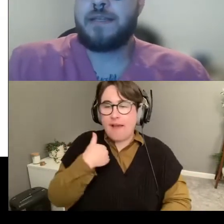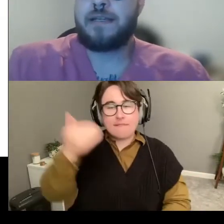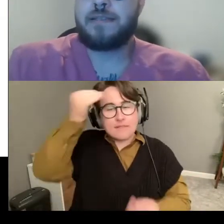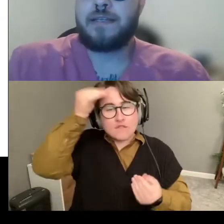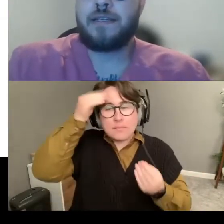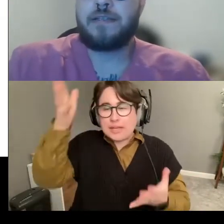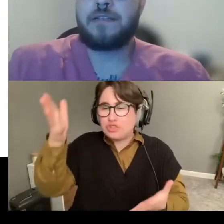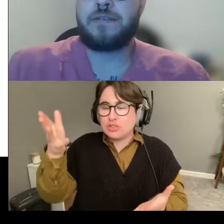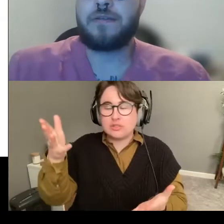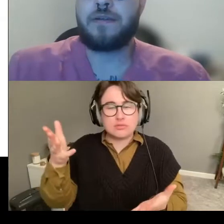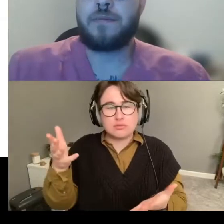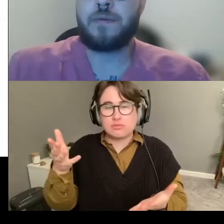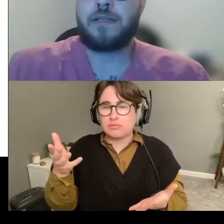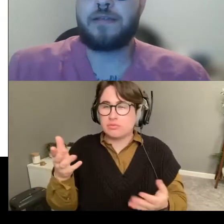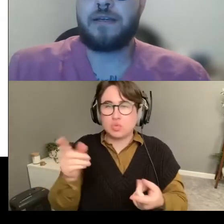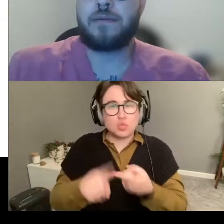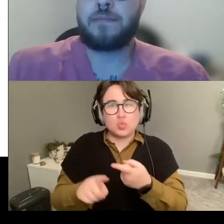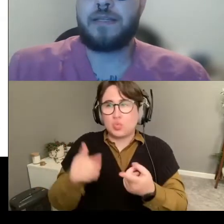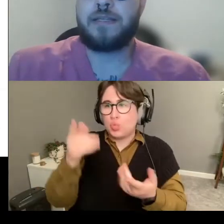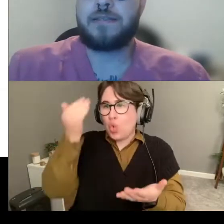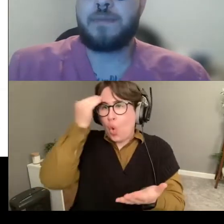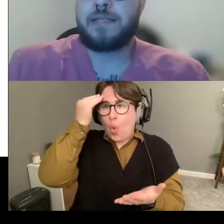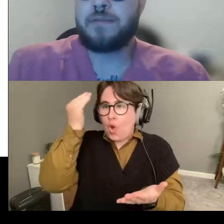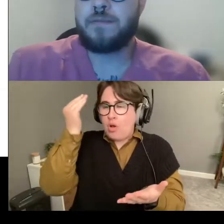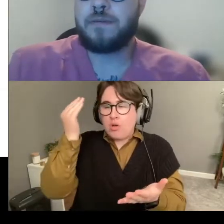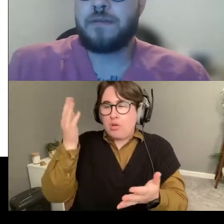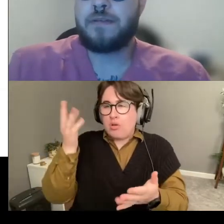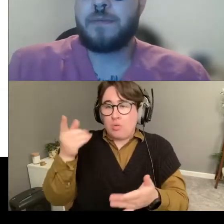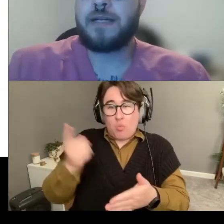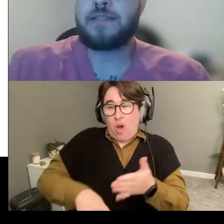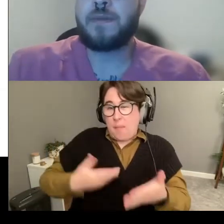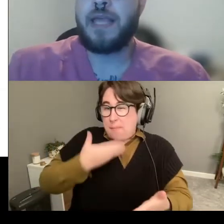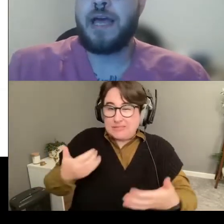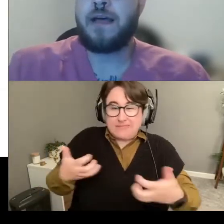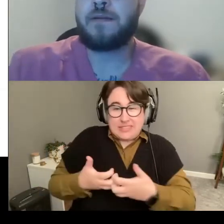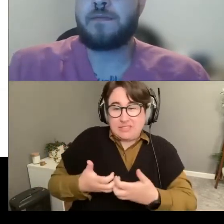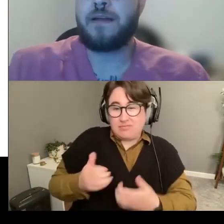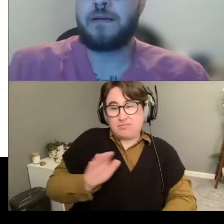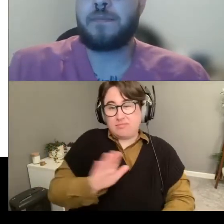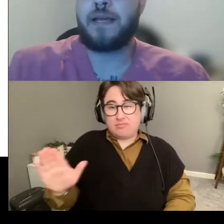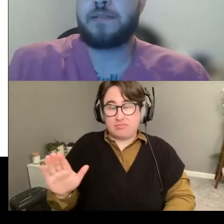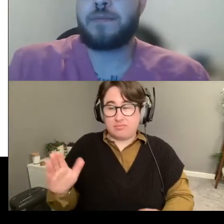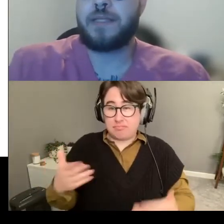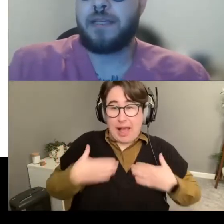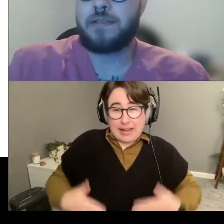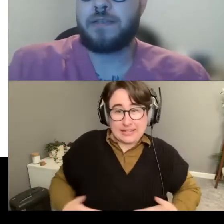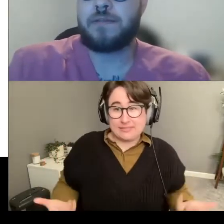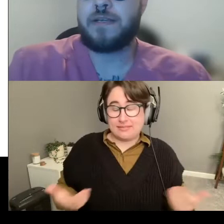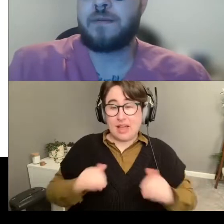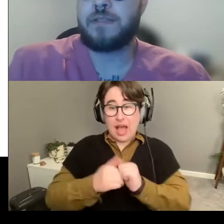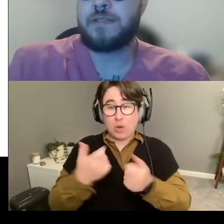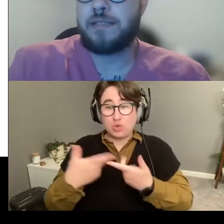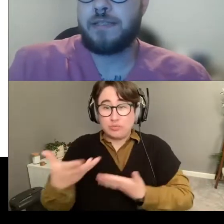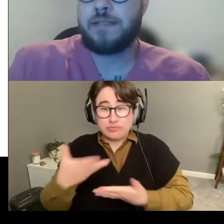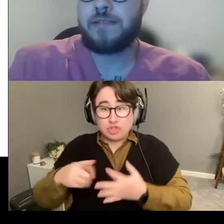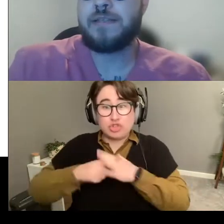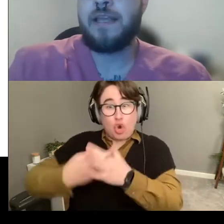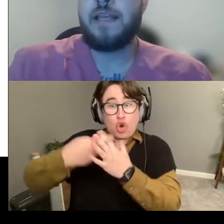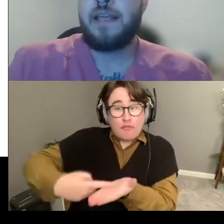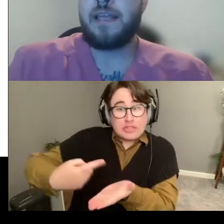that it needed to know what is best for the bodies we have, how to engage in those conversations,